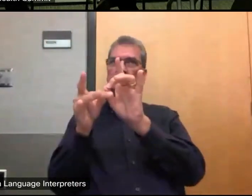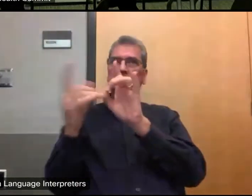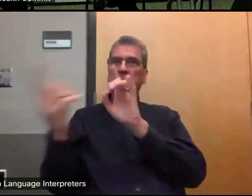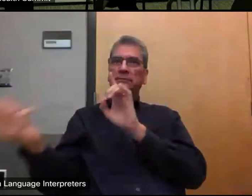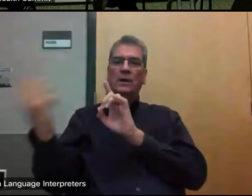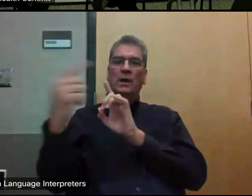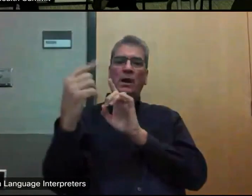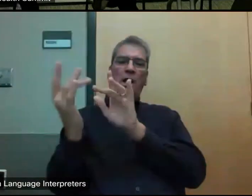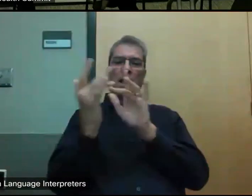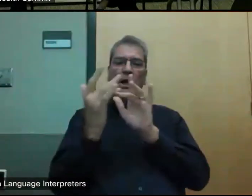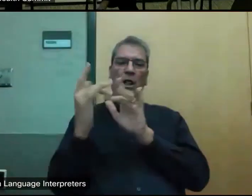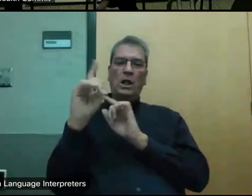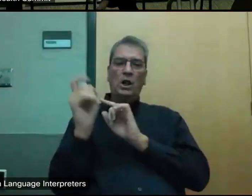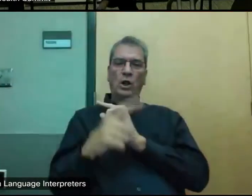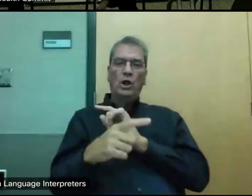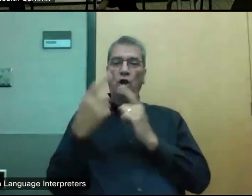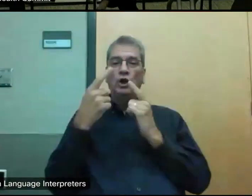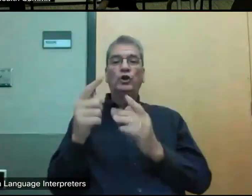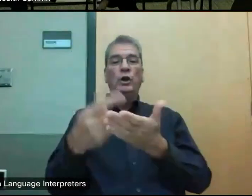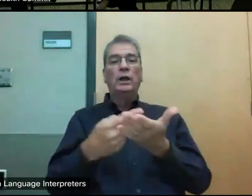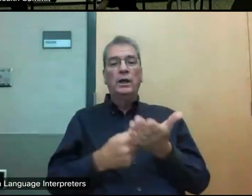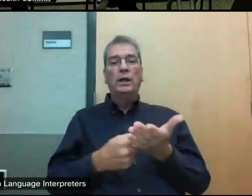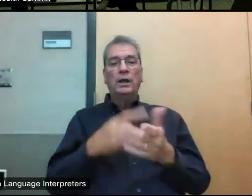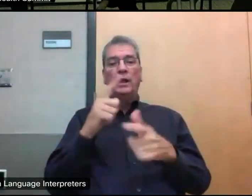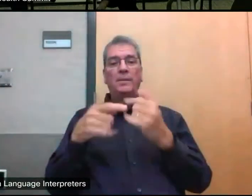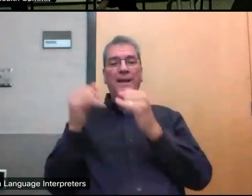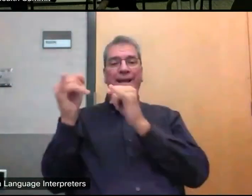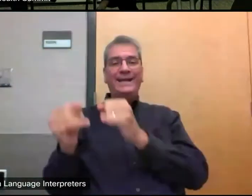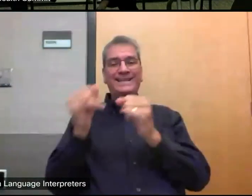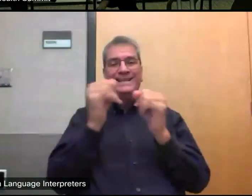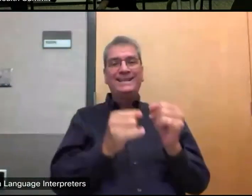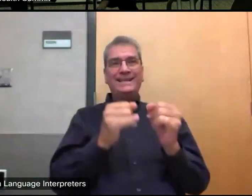several during the discussion about the individuality of the intended audience.703 "Texas Public